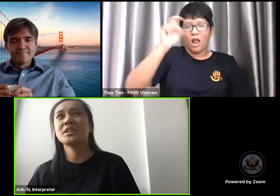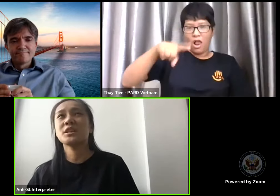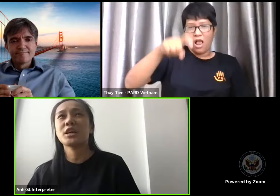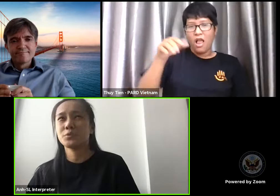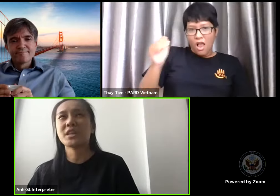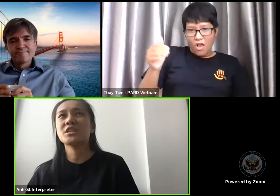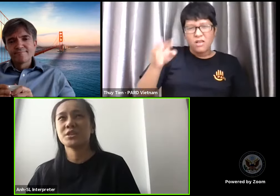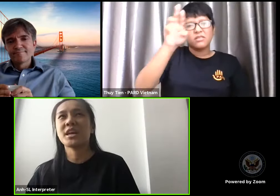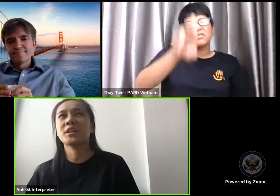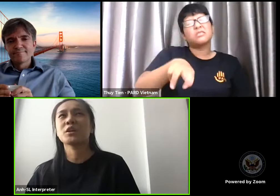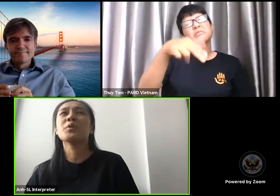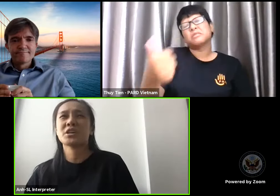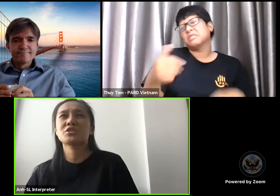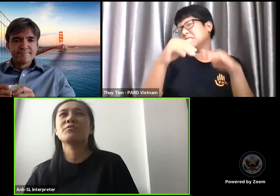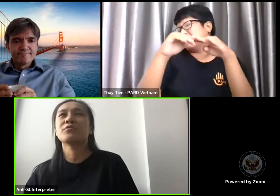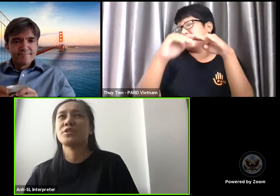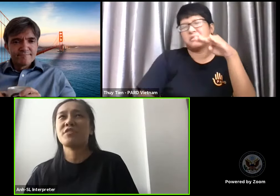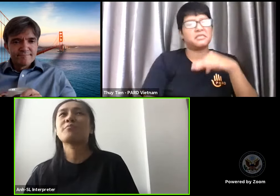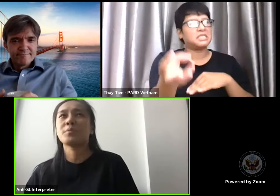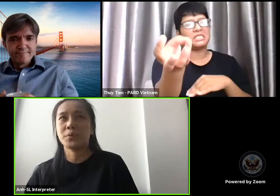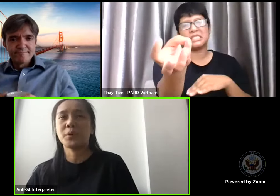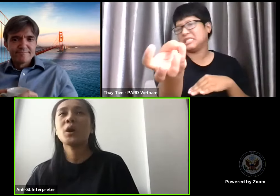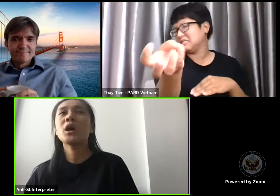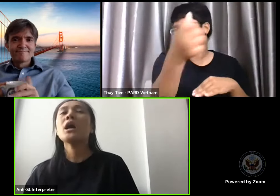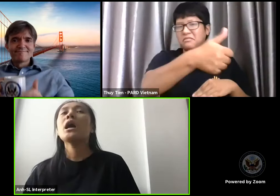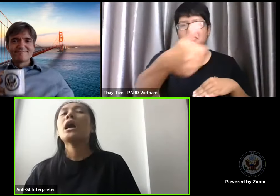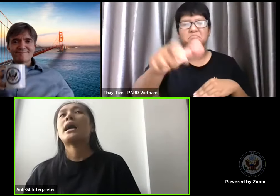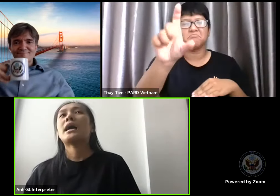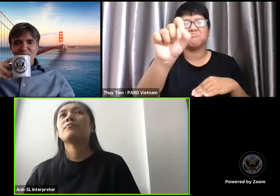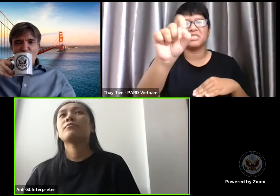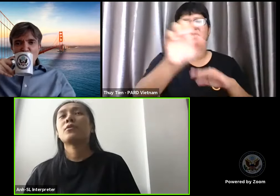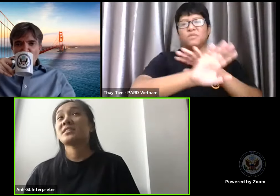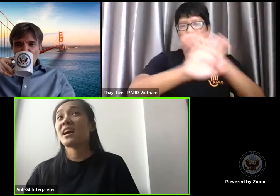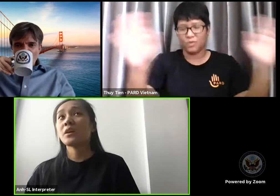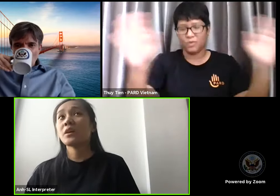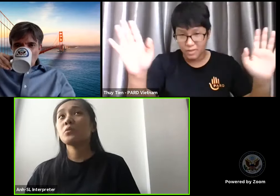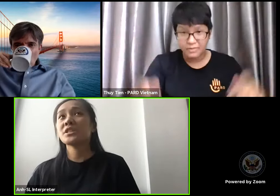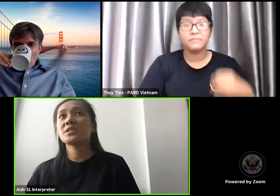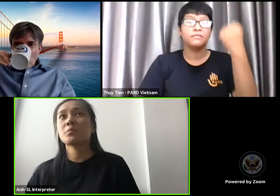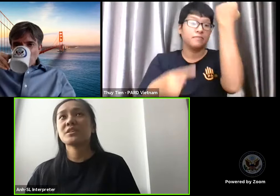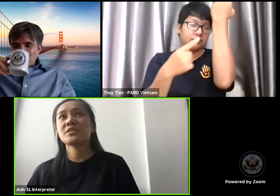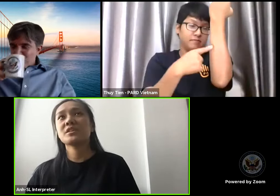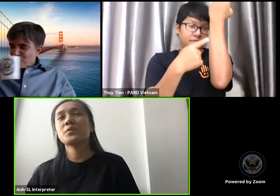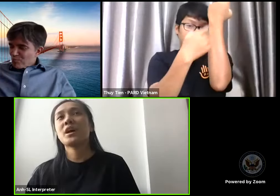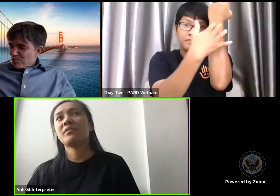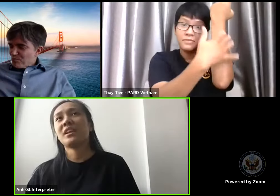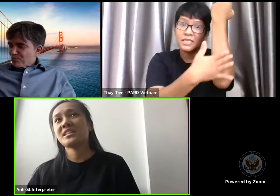in education and communication for deaf people. And for sign language interpreters, we have less